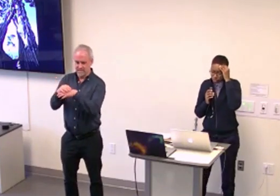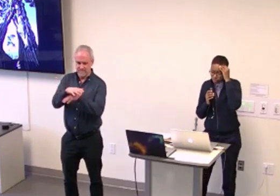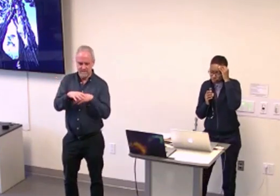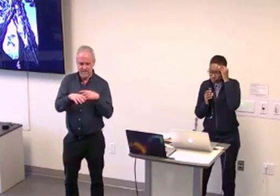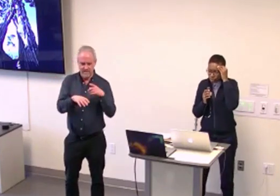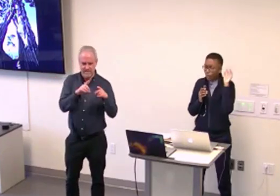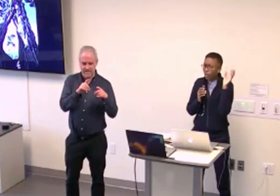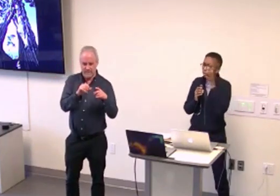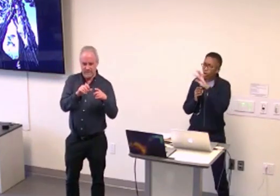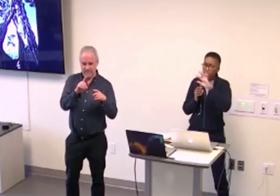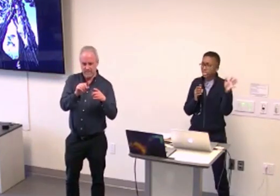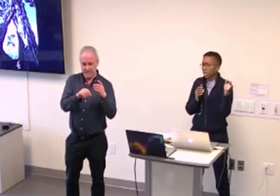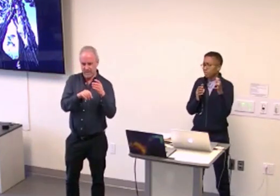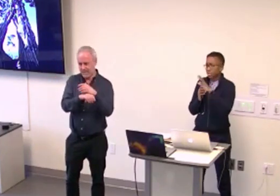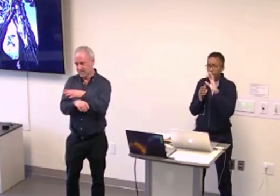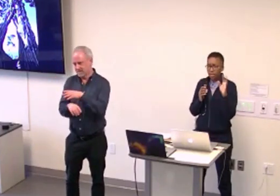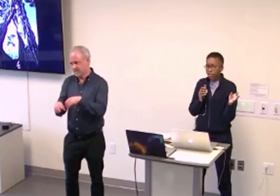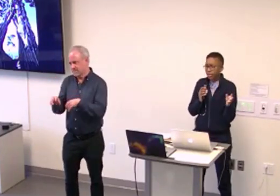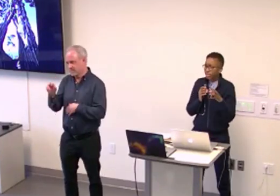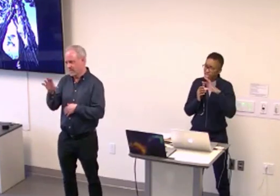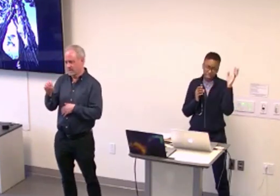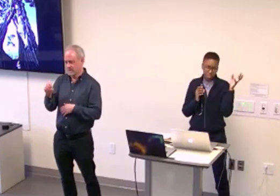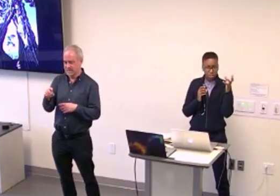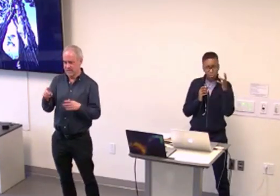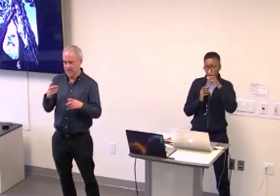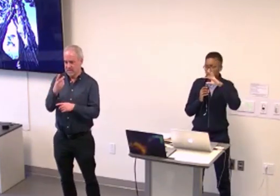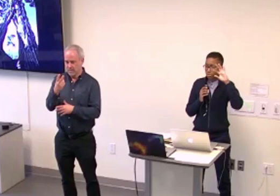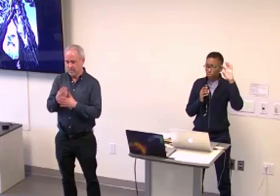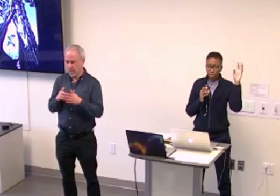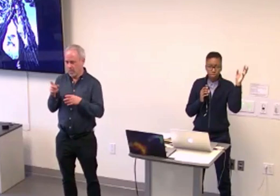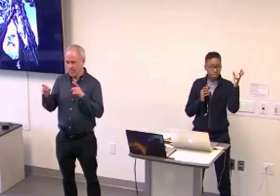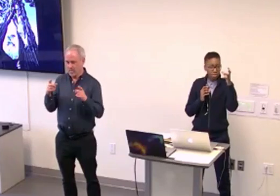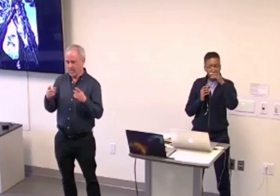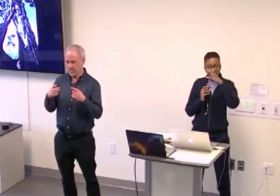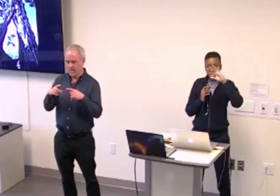Where one stops and the other ends, it's actually impossible to tell.